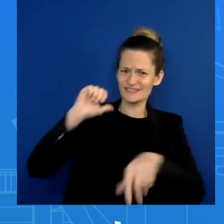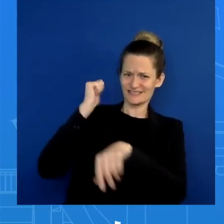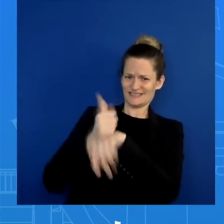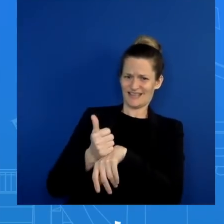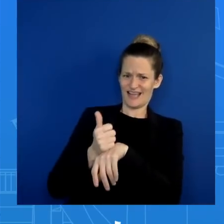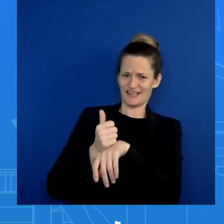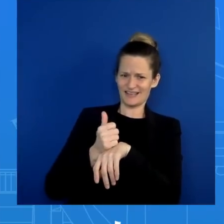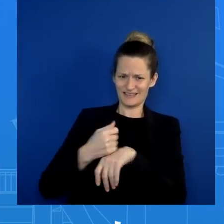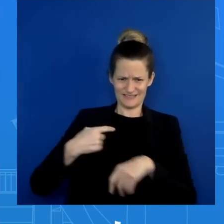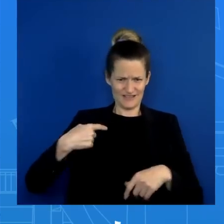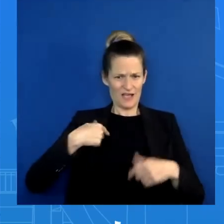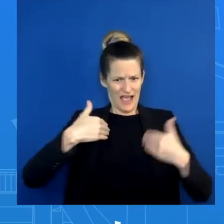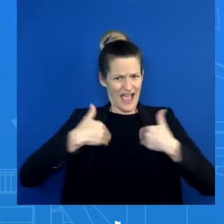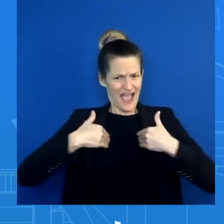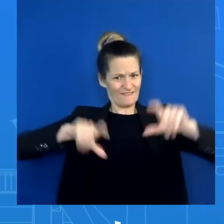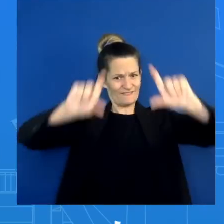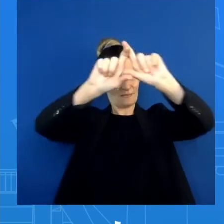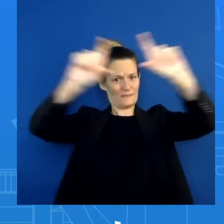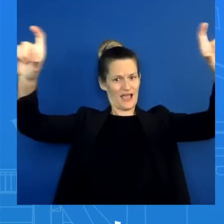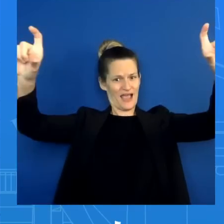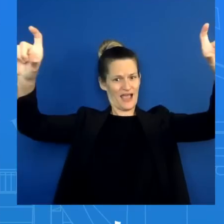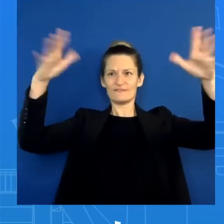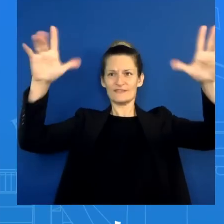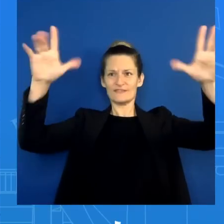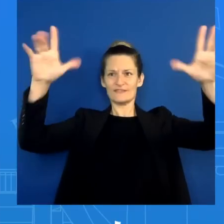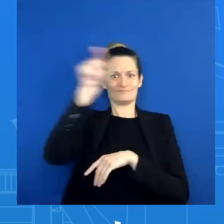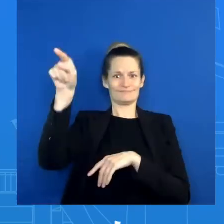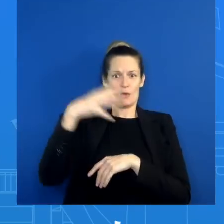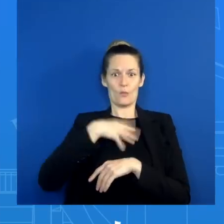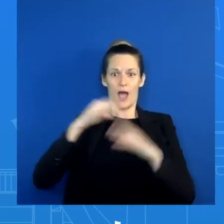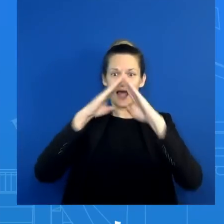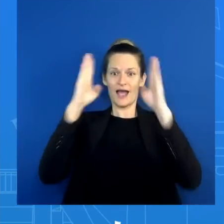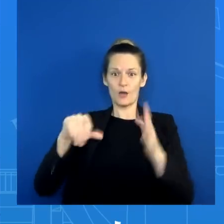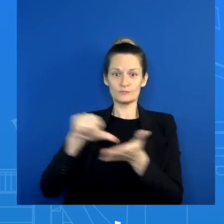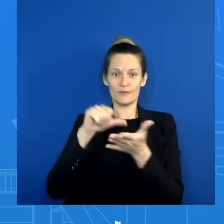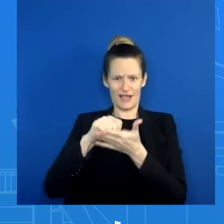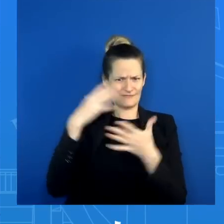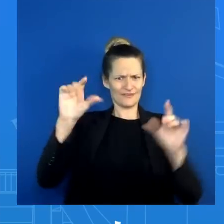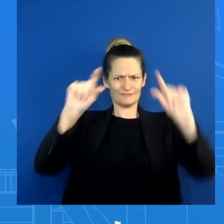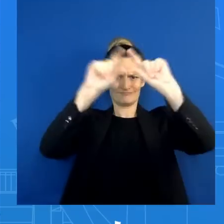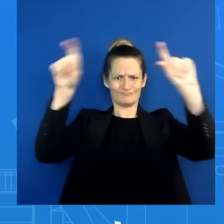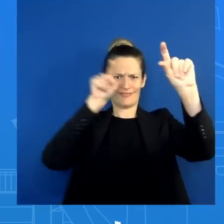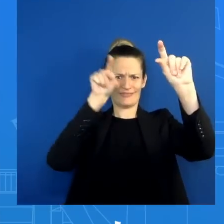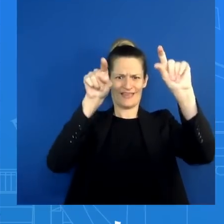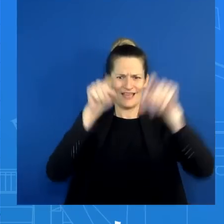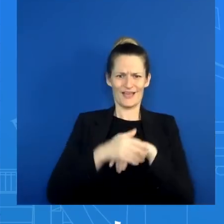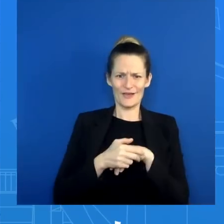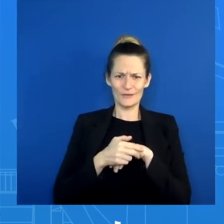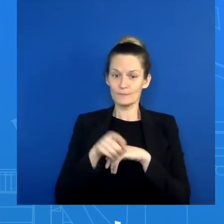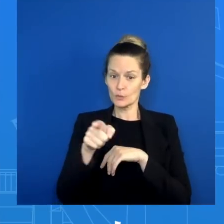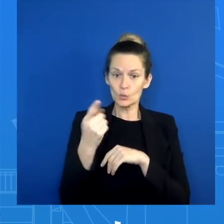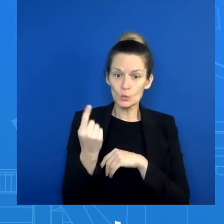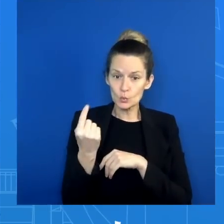and get those updates. There will be some folks, I think there's about 8 million people who have we have their information